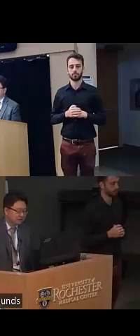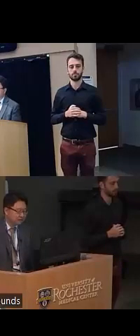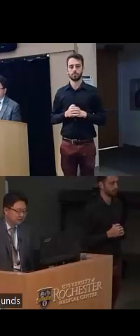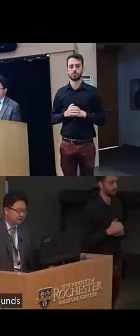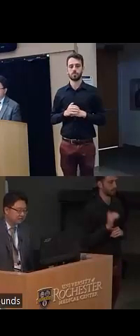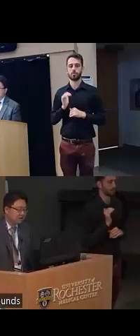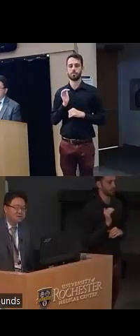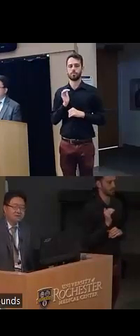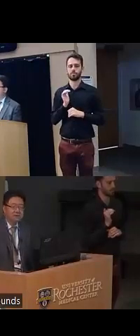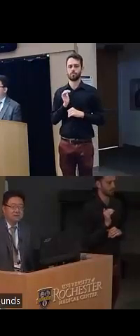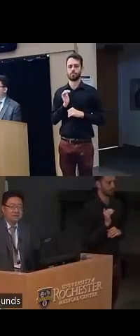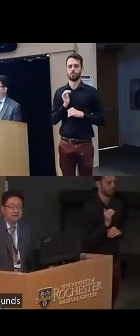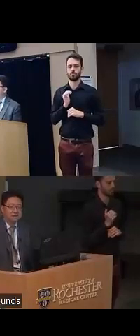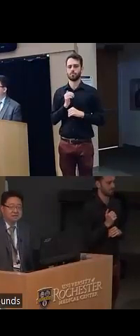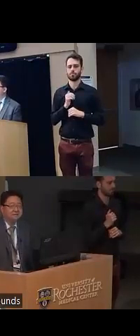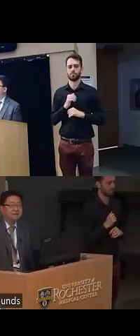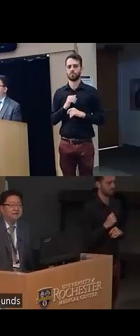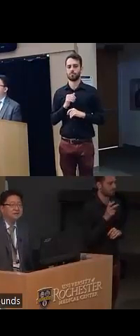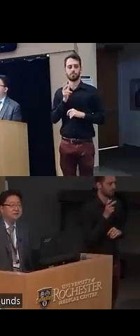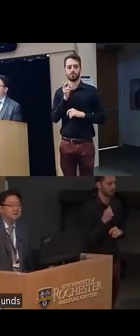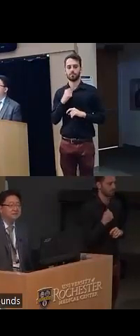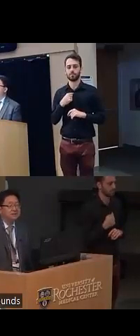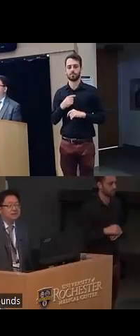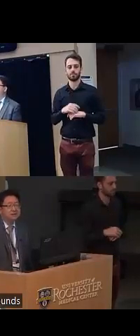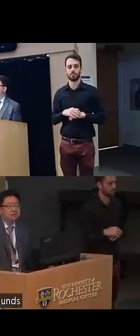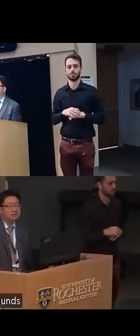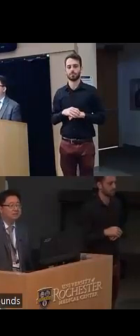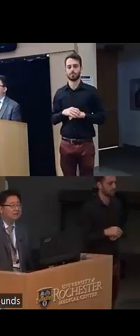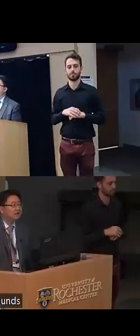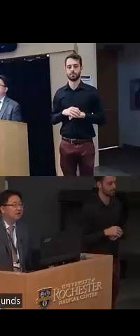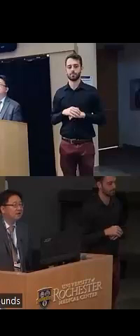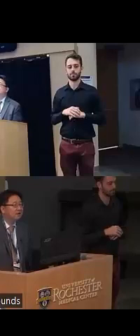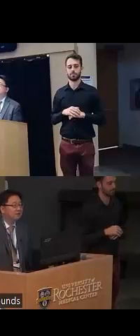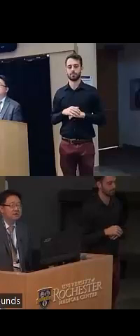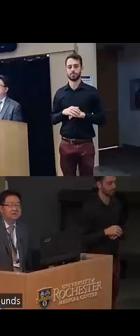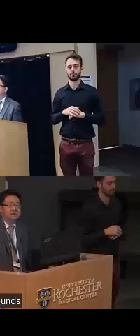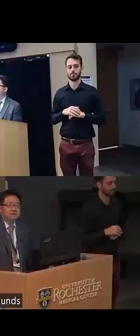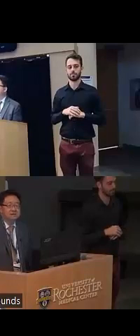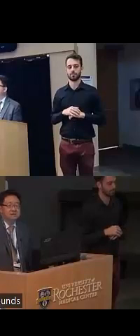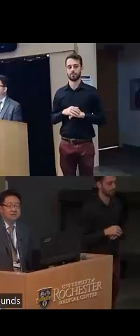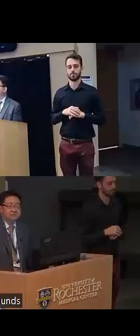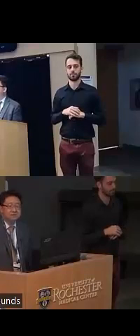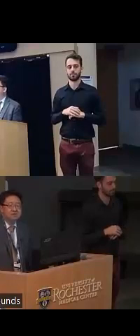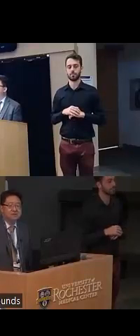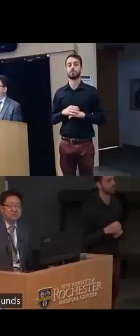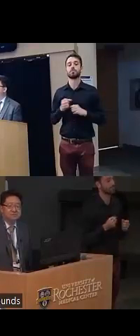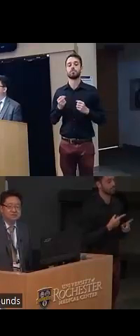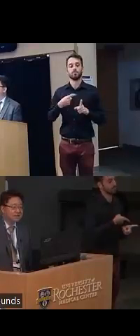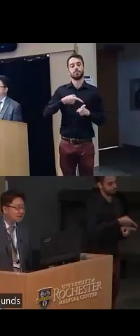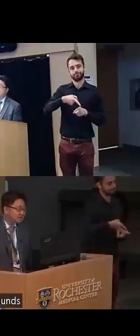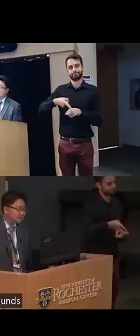across the uh the disciplines particularly between the nurses and Physicians trainees